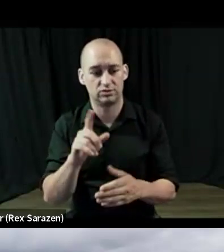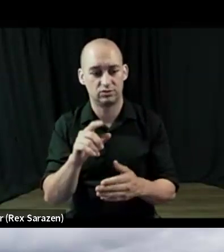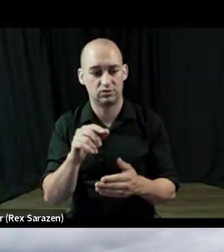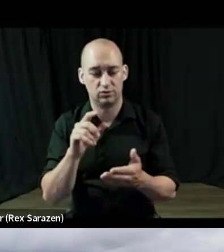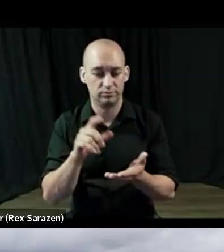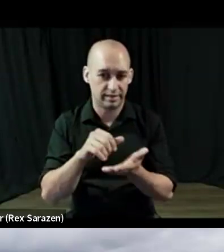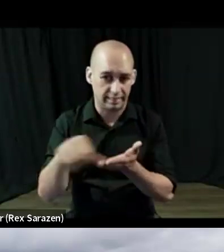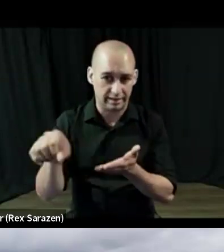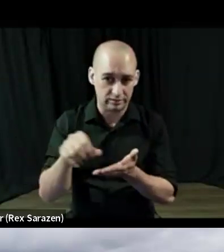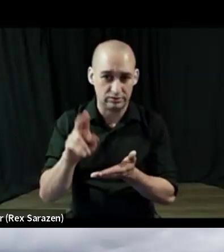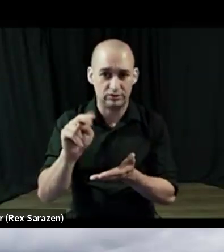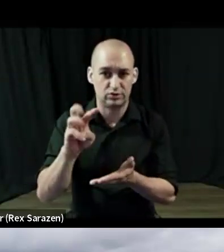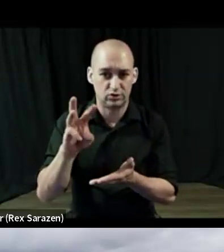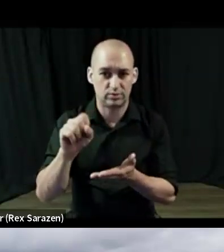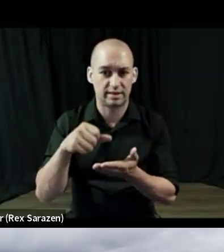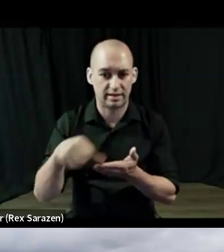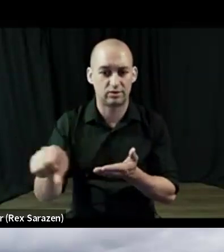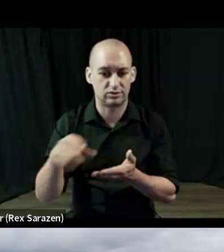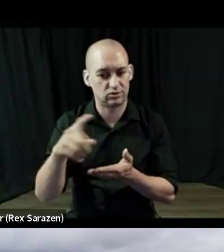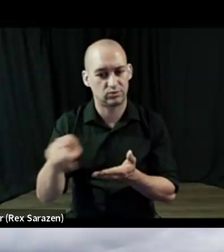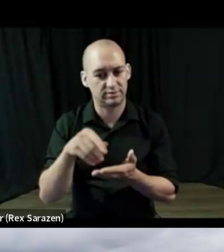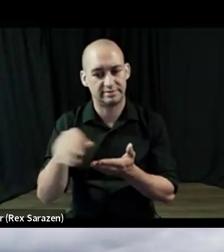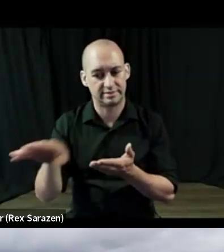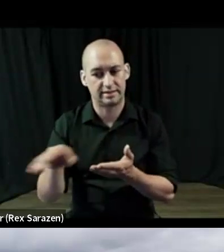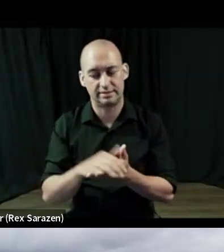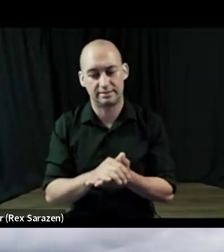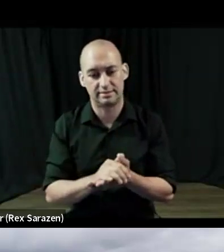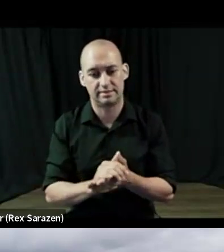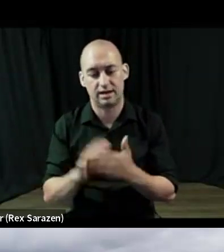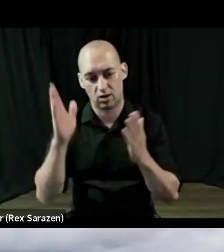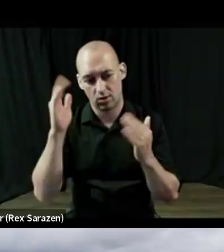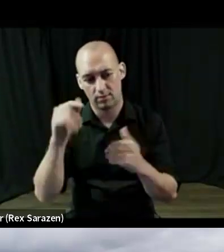given the amounts and volume of information. So I hope that you will consider seriously